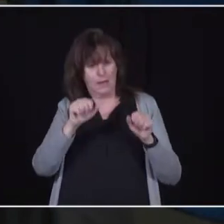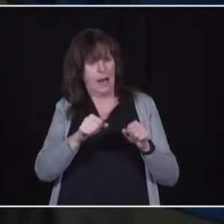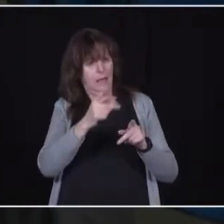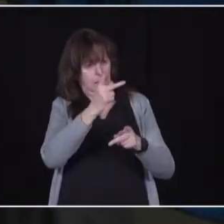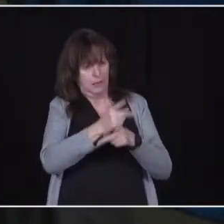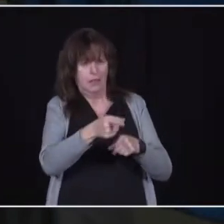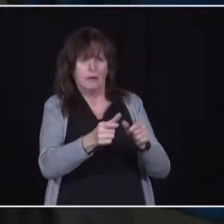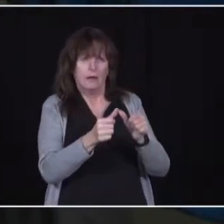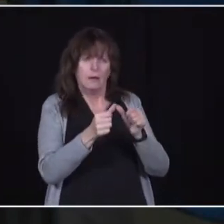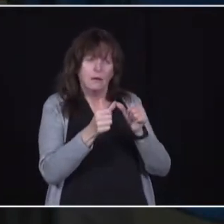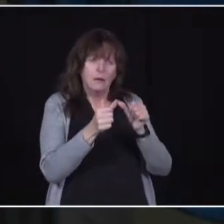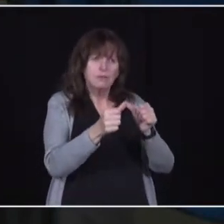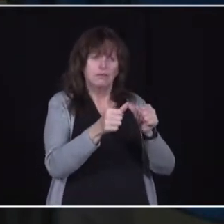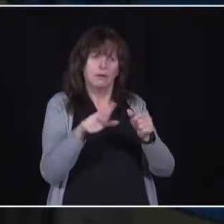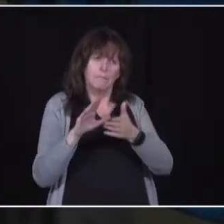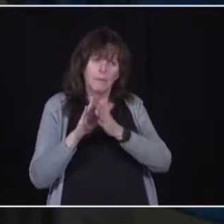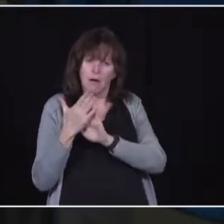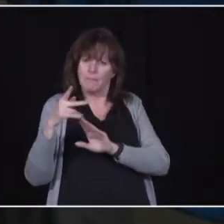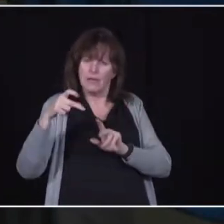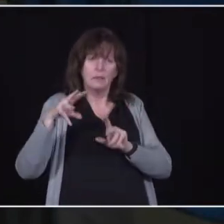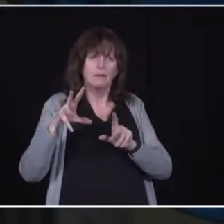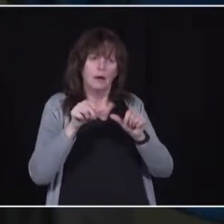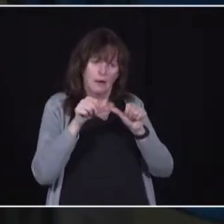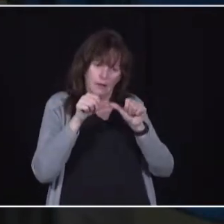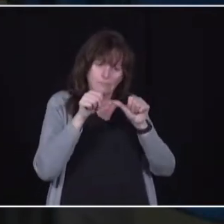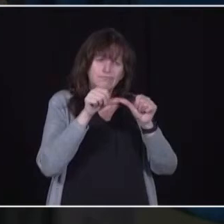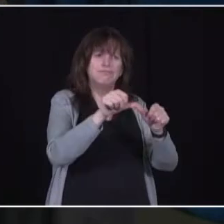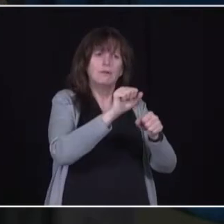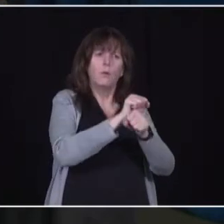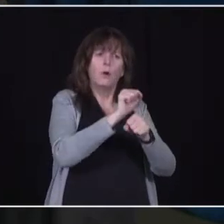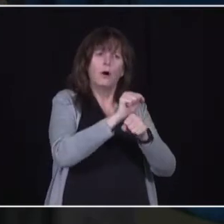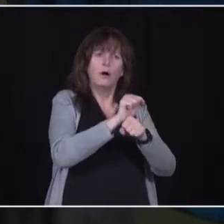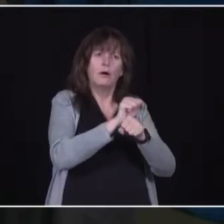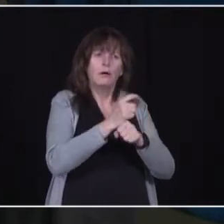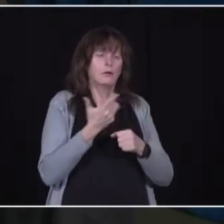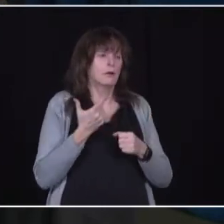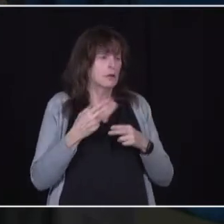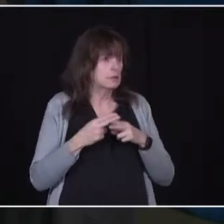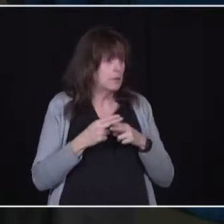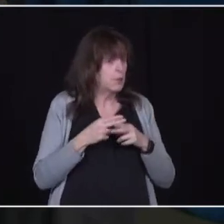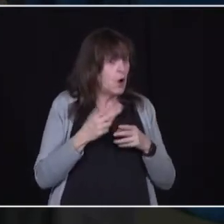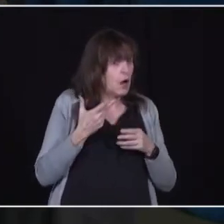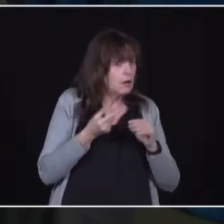you have seen with our pandemic pay and temporary wage increase,